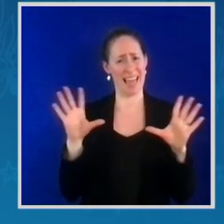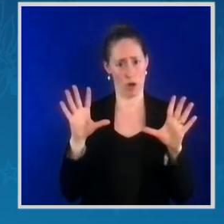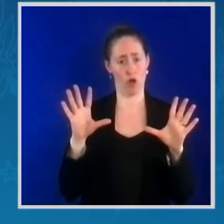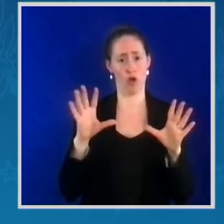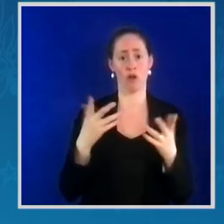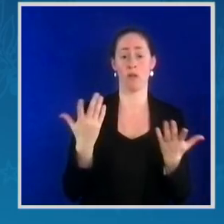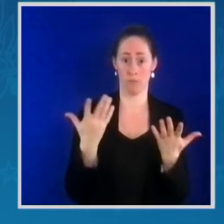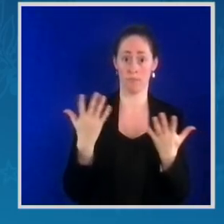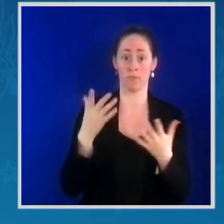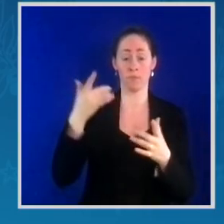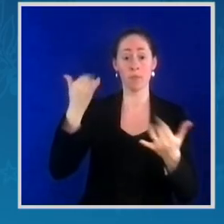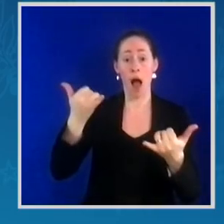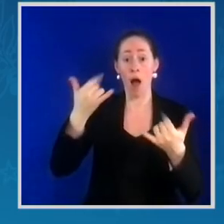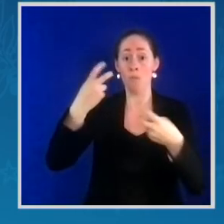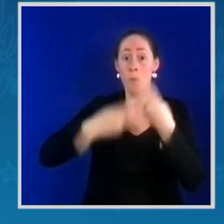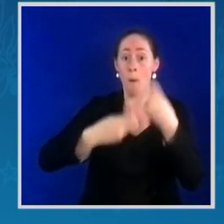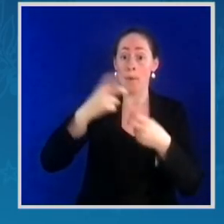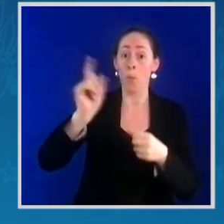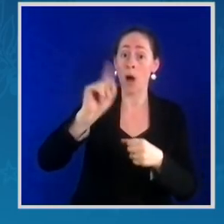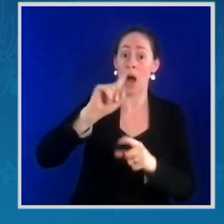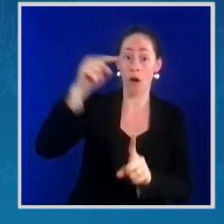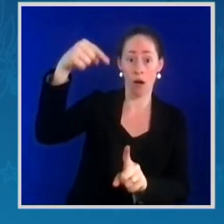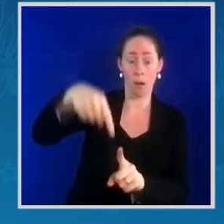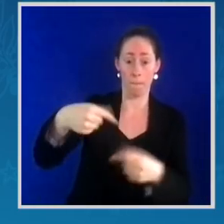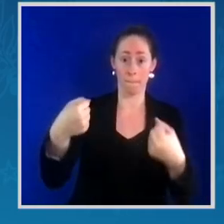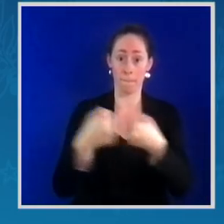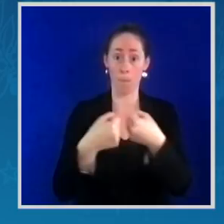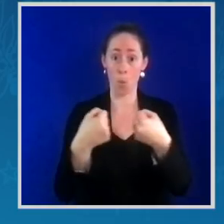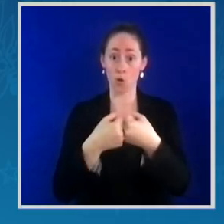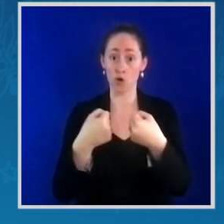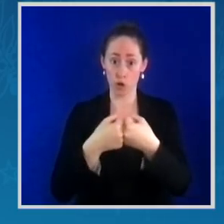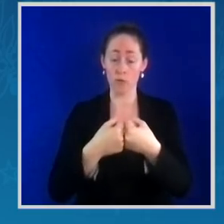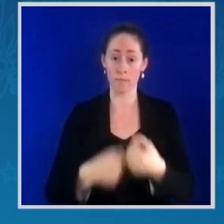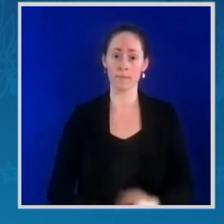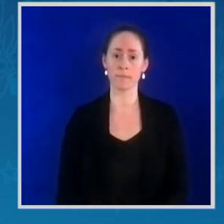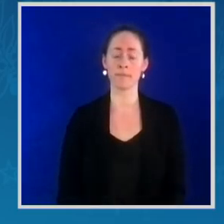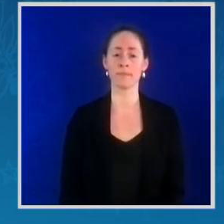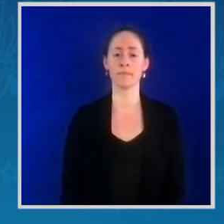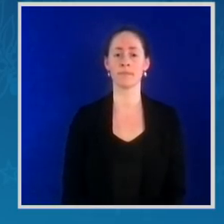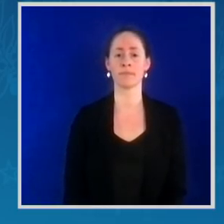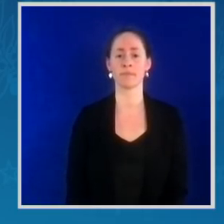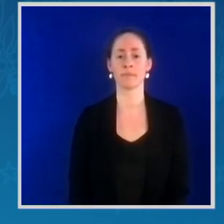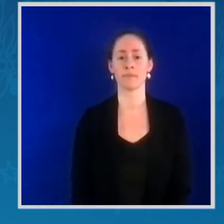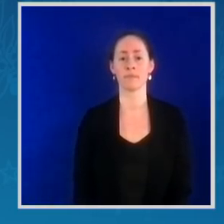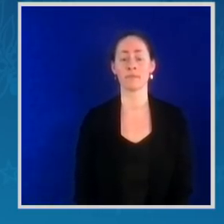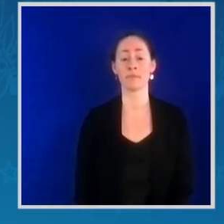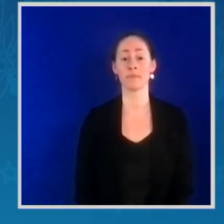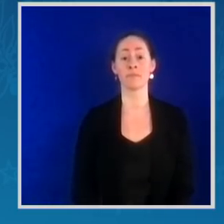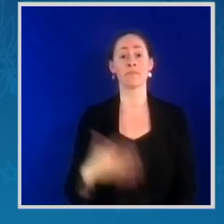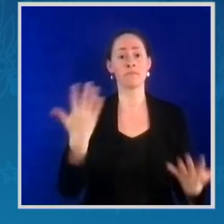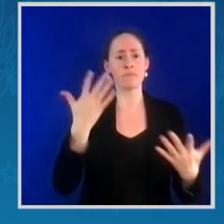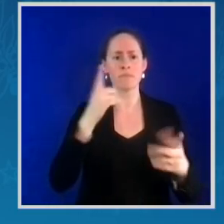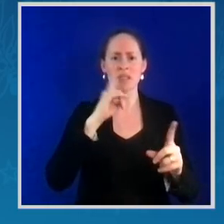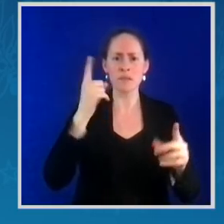in large part, if not entirely, stems from the problems in these countries.